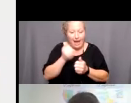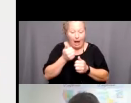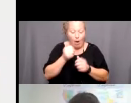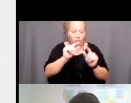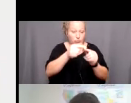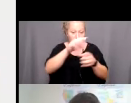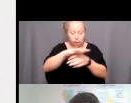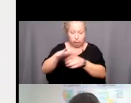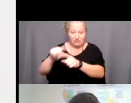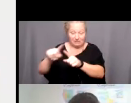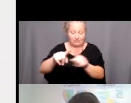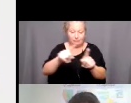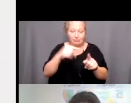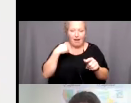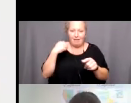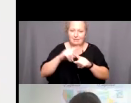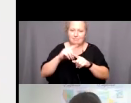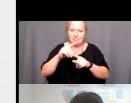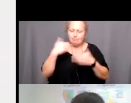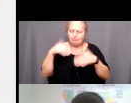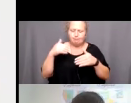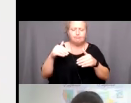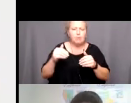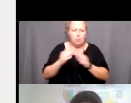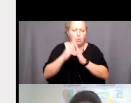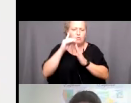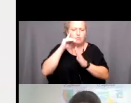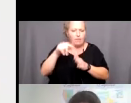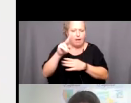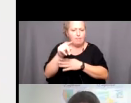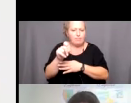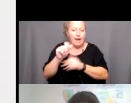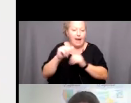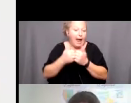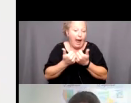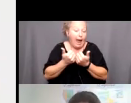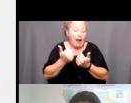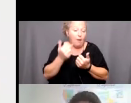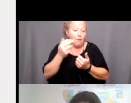innovative approach with this update. One way this was an innovative approach, instead of